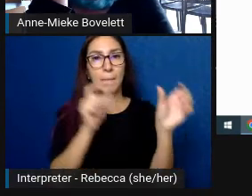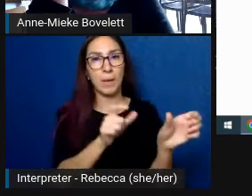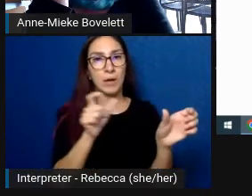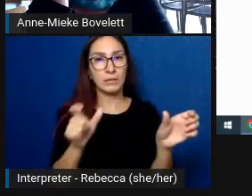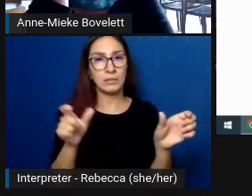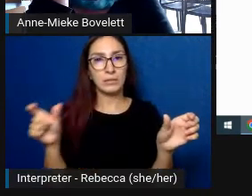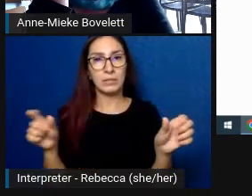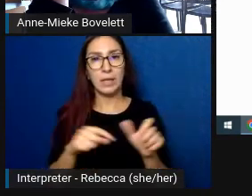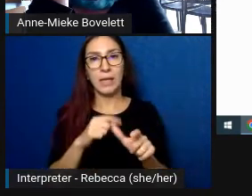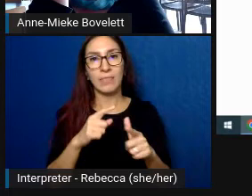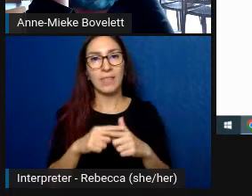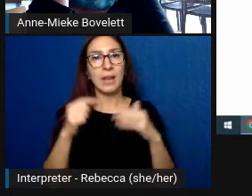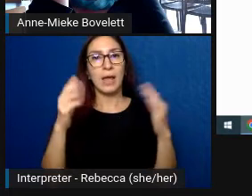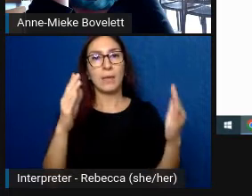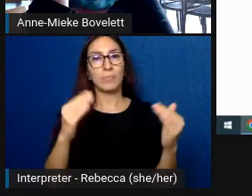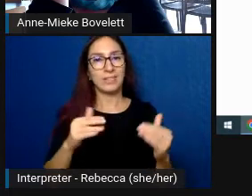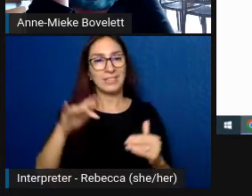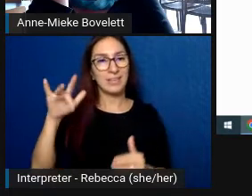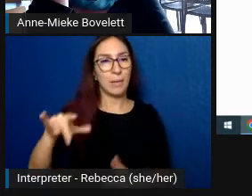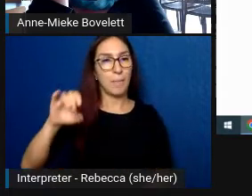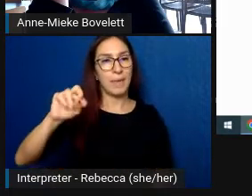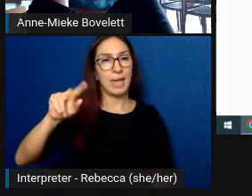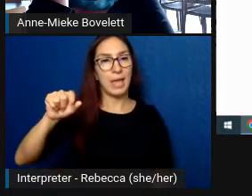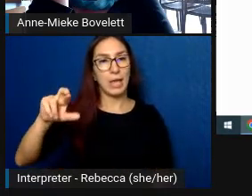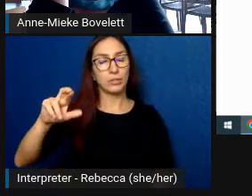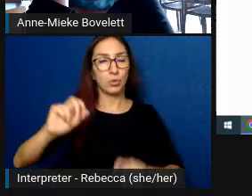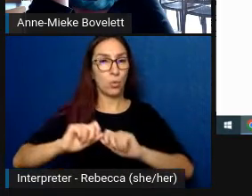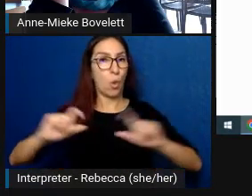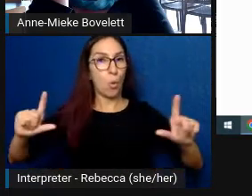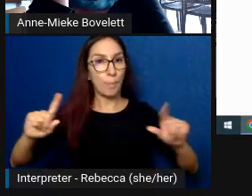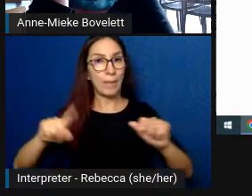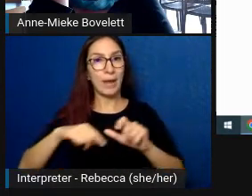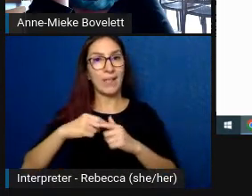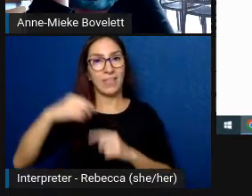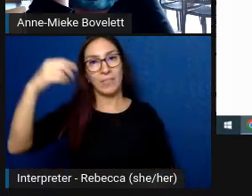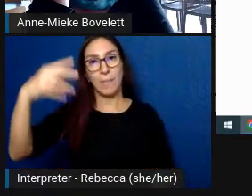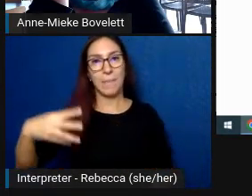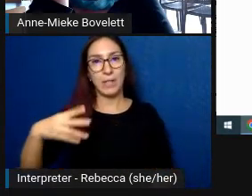to open it up, and the menu should appear.